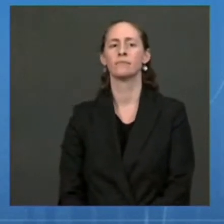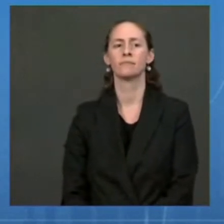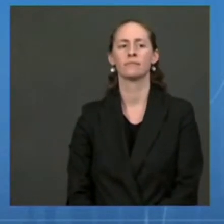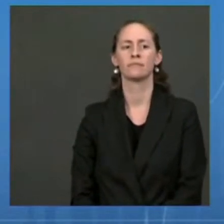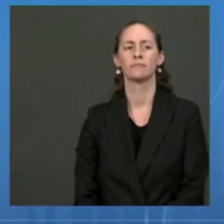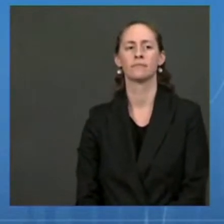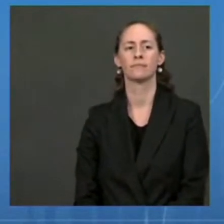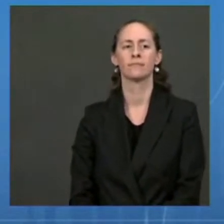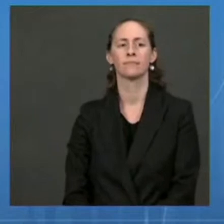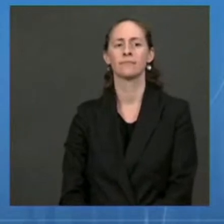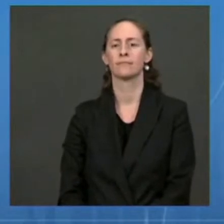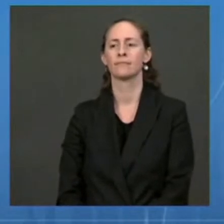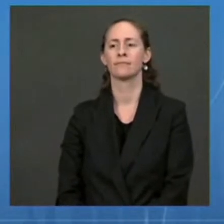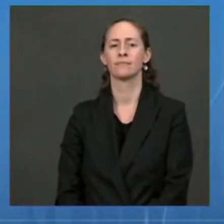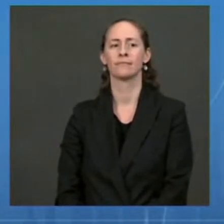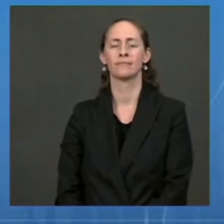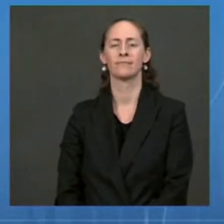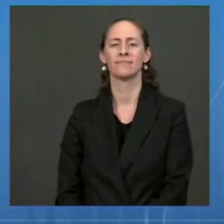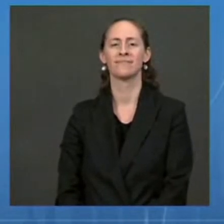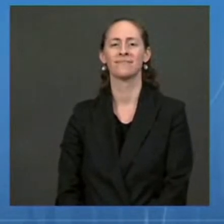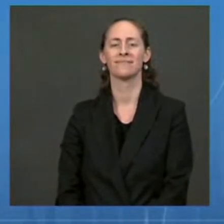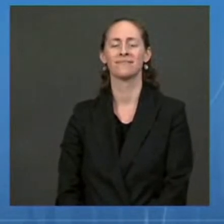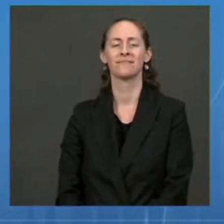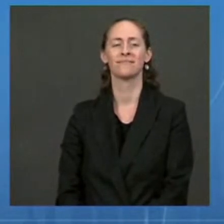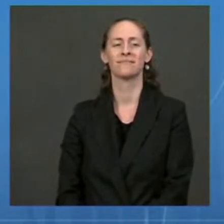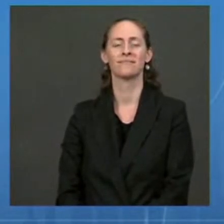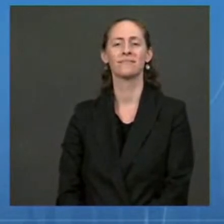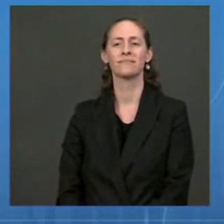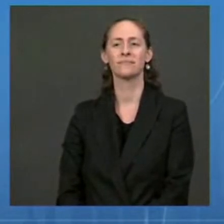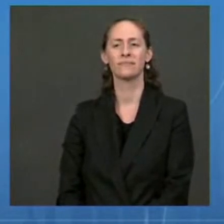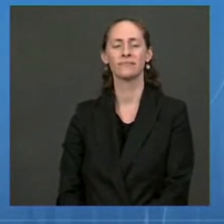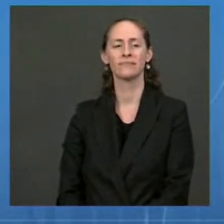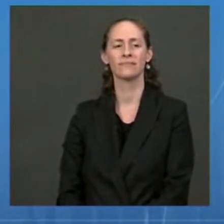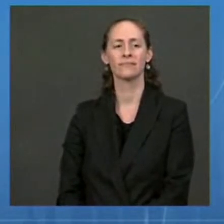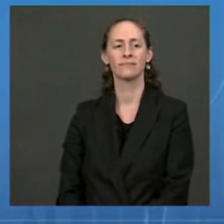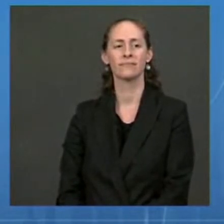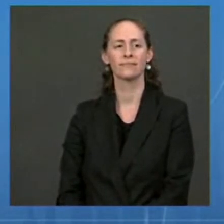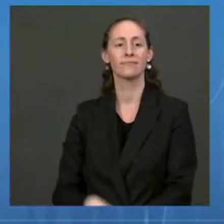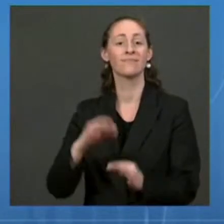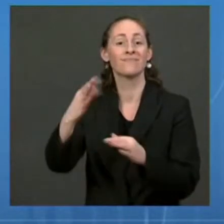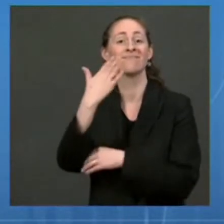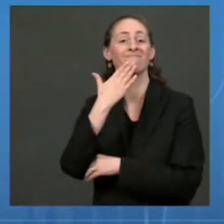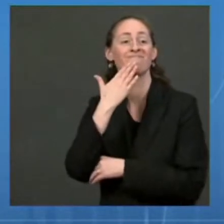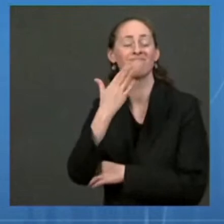TO AVAILABILITY OF TESTS.